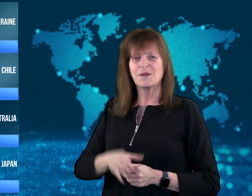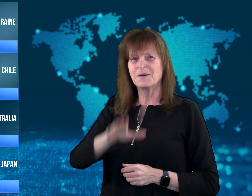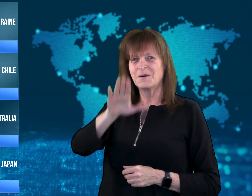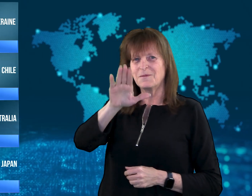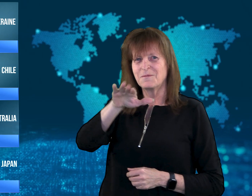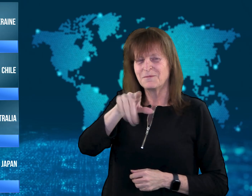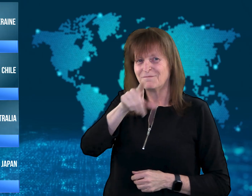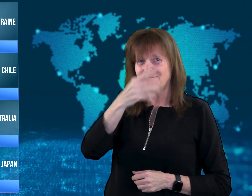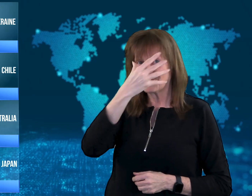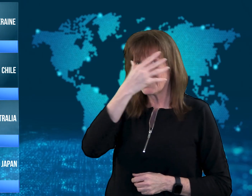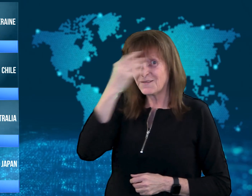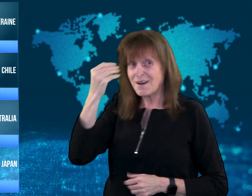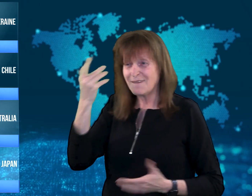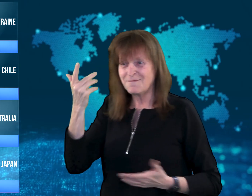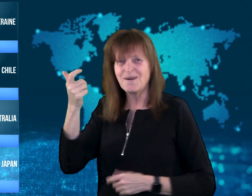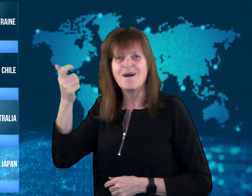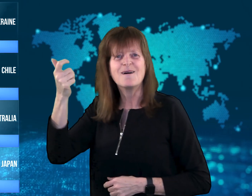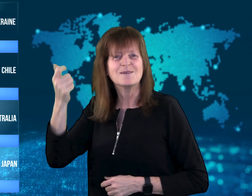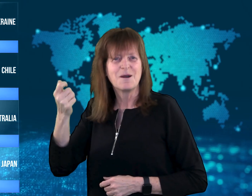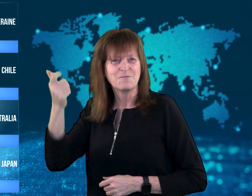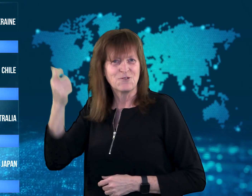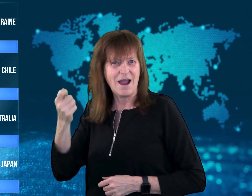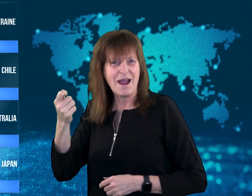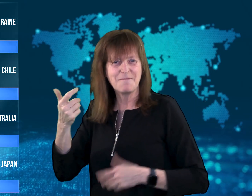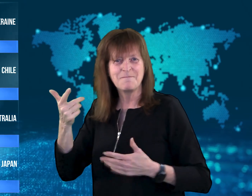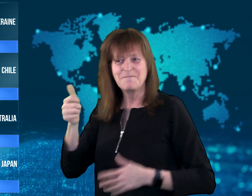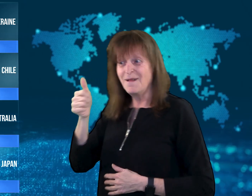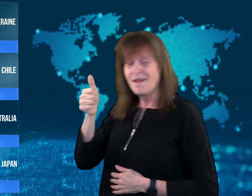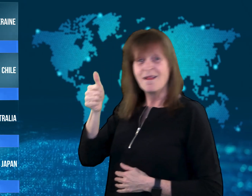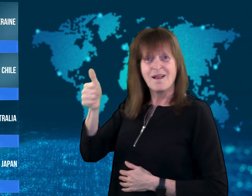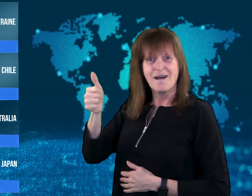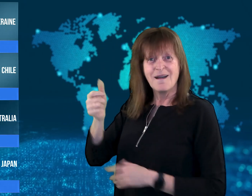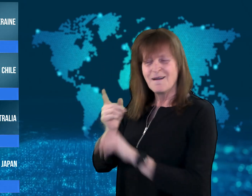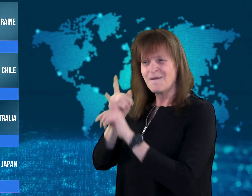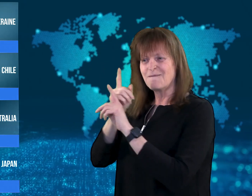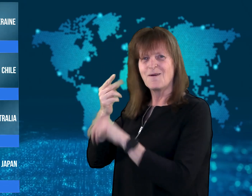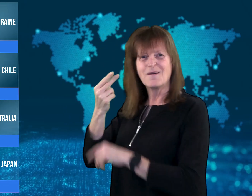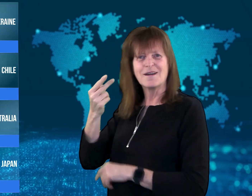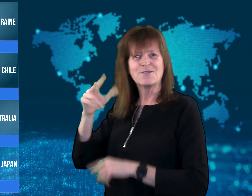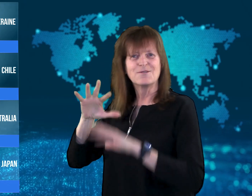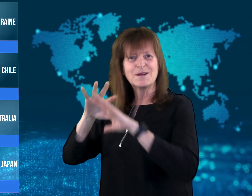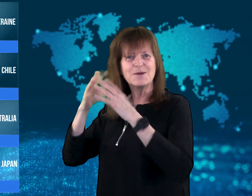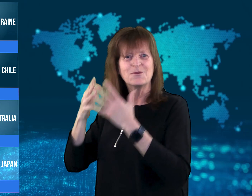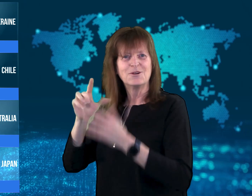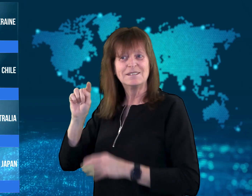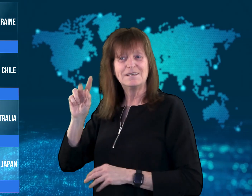Don't forget to subscribe, like, and follow H3 World TV